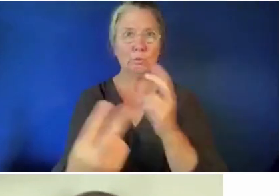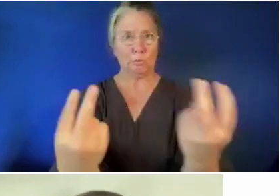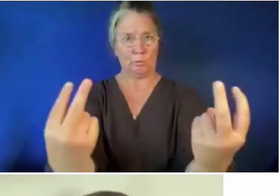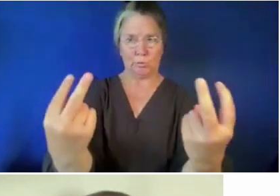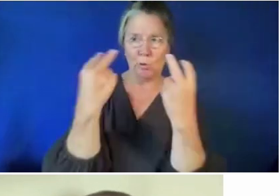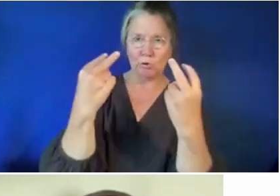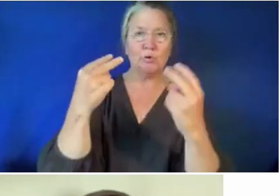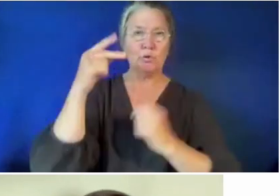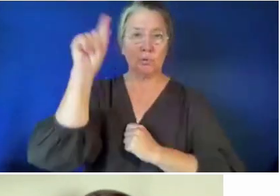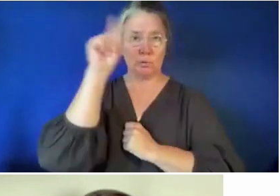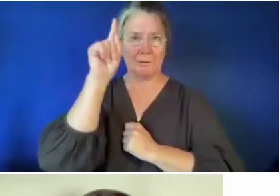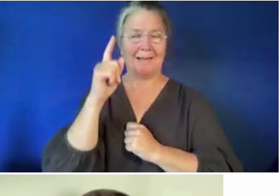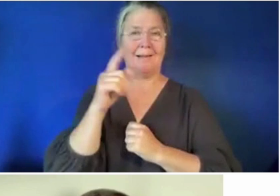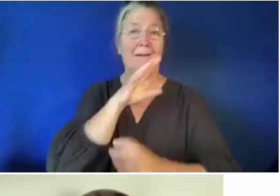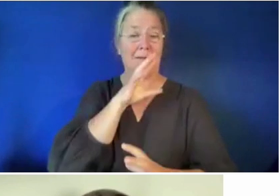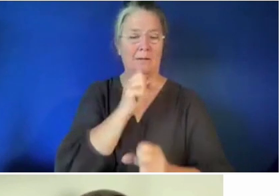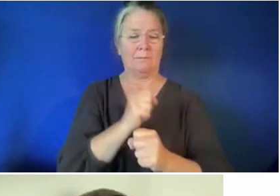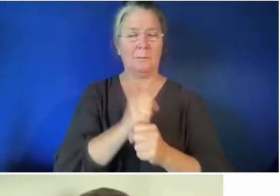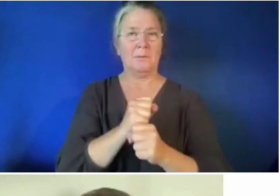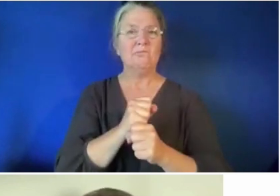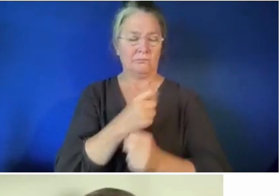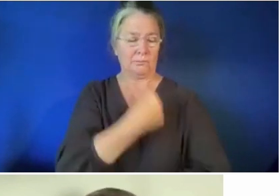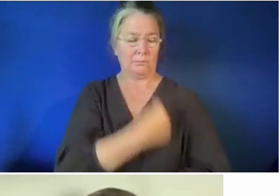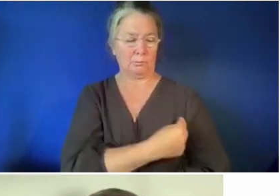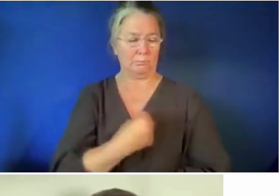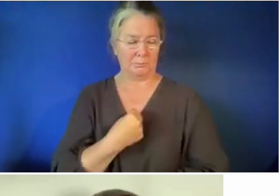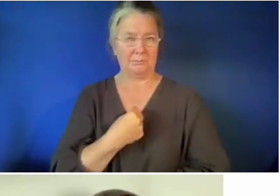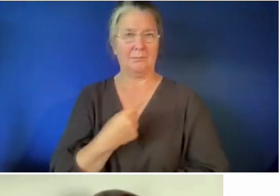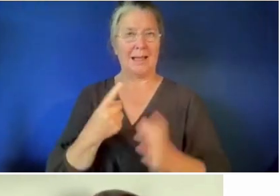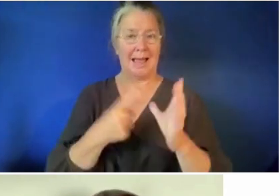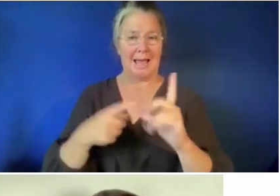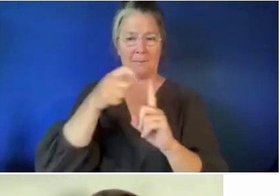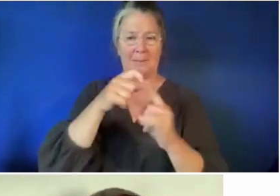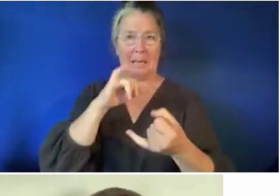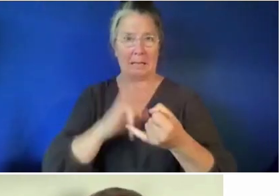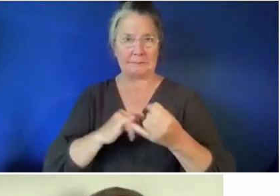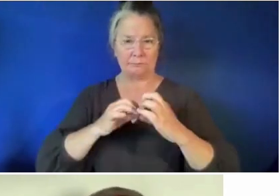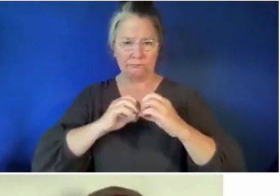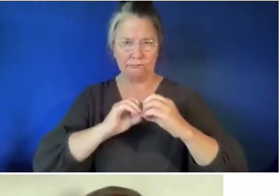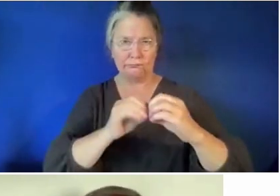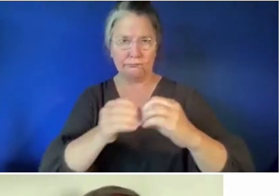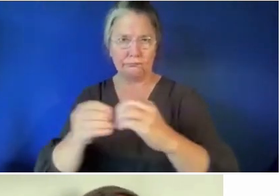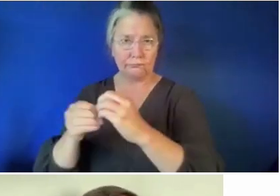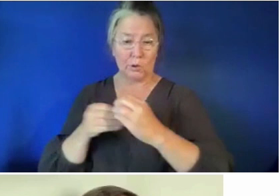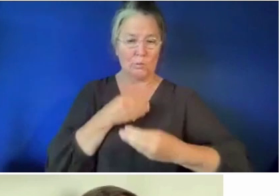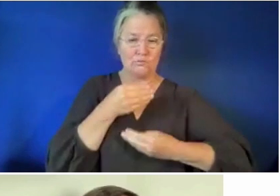to a APS-wide bargaining framework and process that is literally now underway.